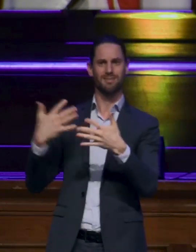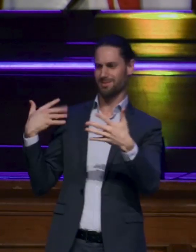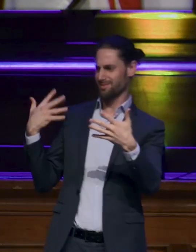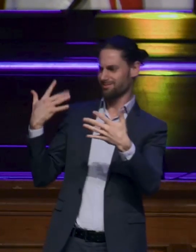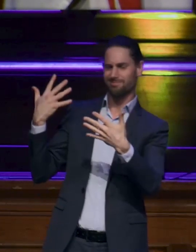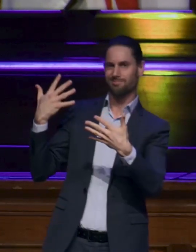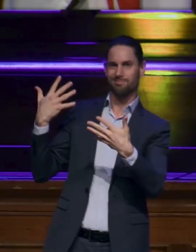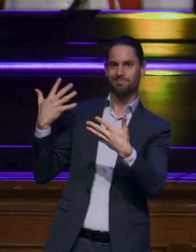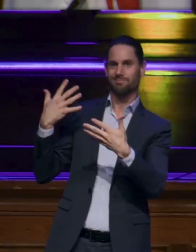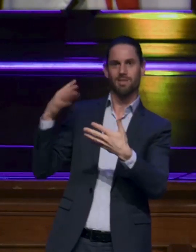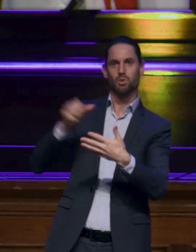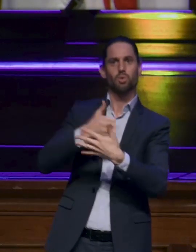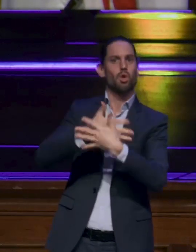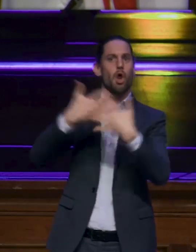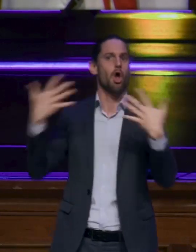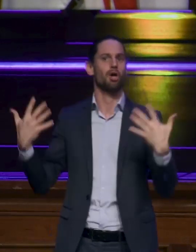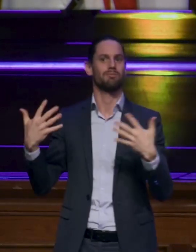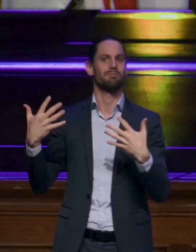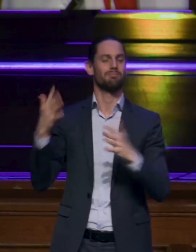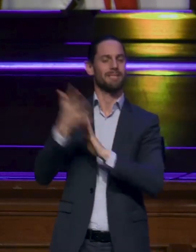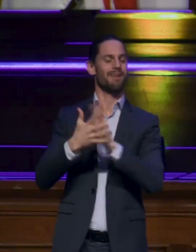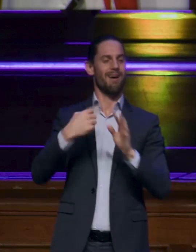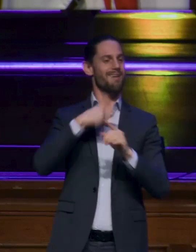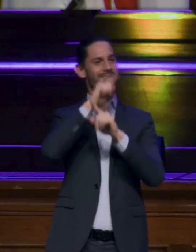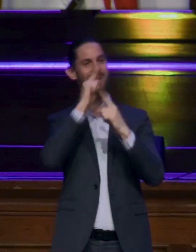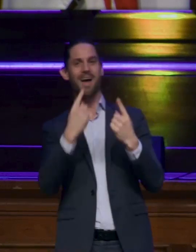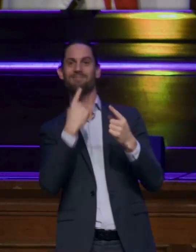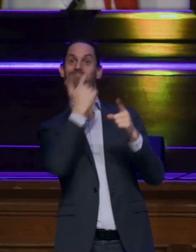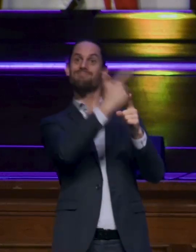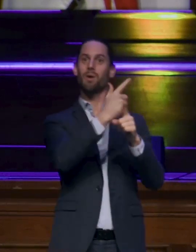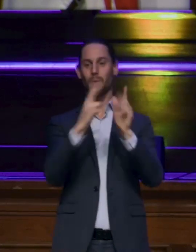this is why I'm not one to speak of perfection here but at least we have a